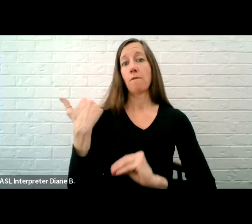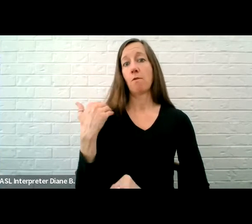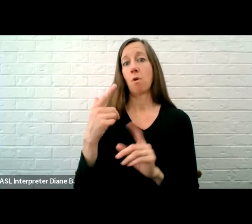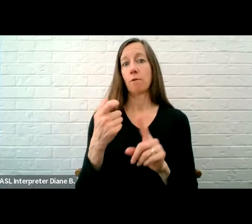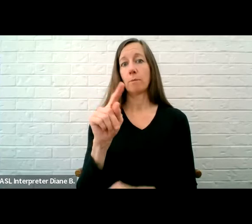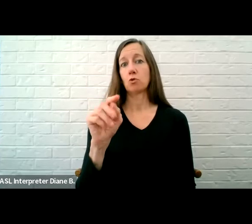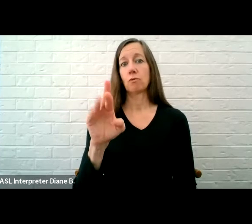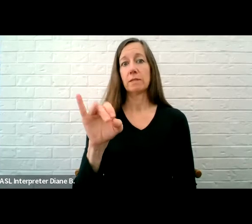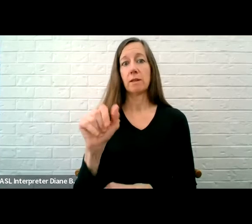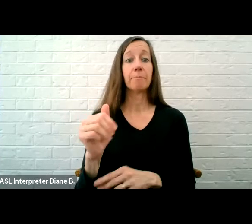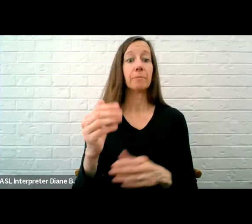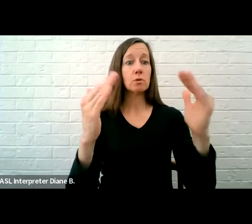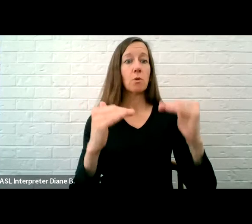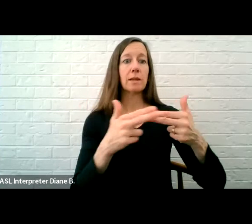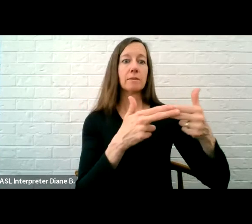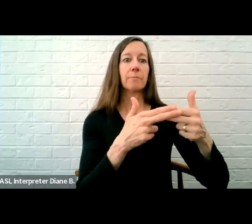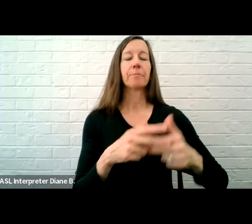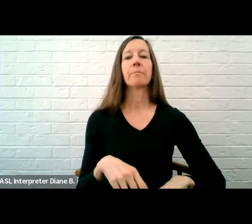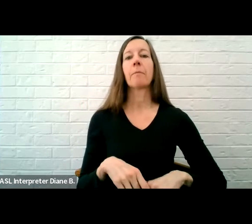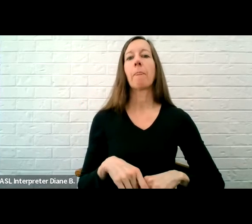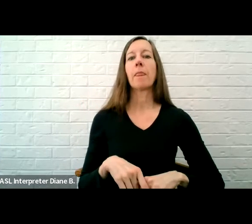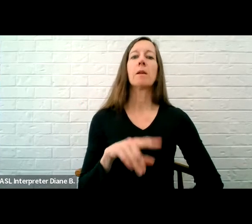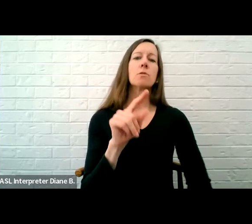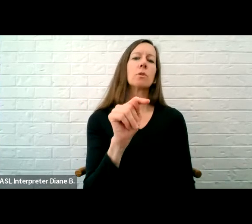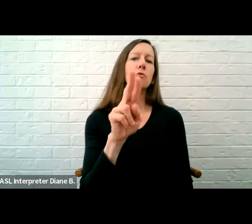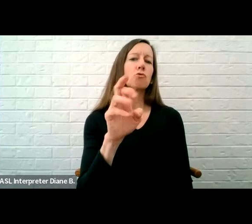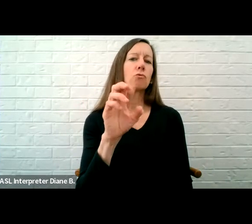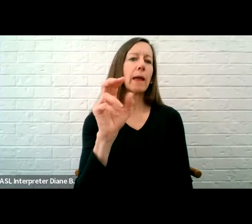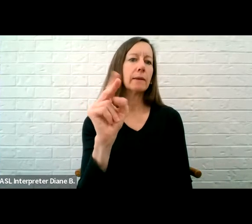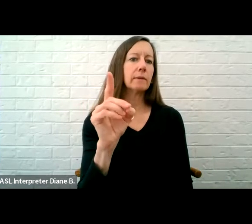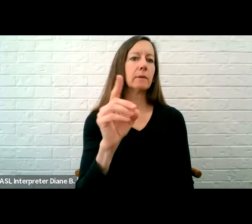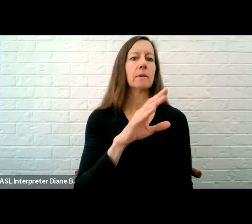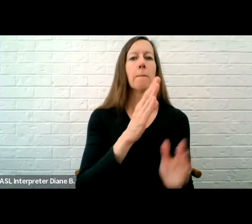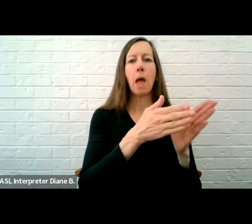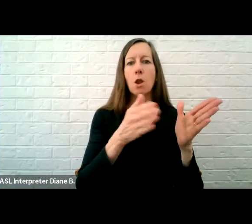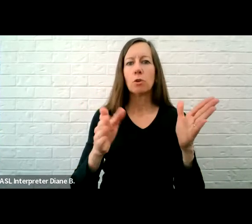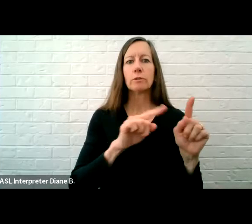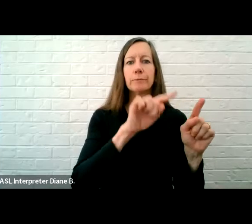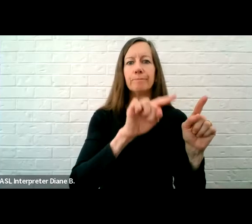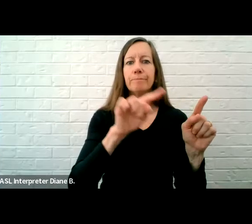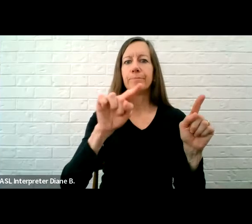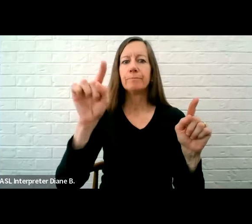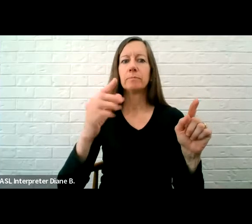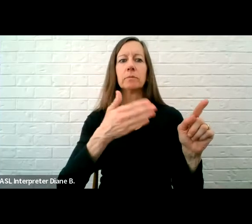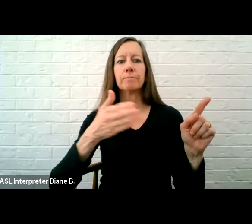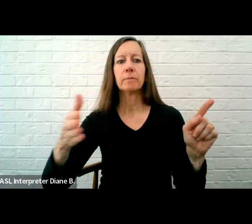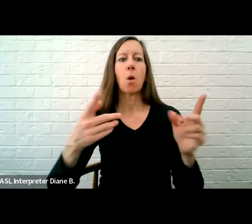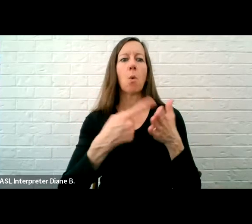The trends and patterns and service offerings, I think, can shed a little bit of light of where States are struggling to address the issues of housing,